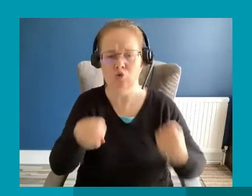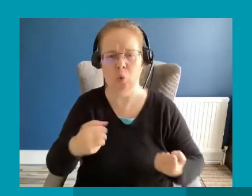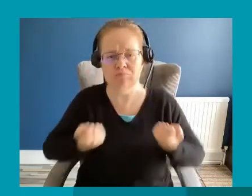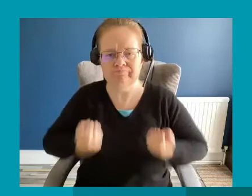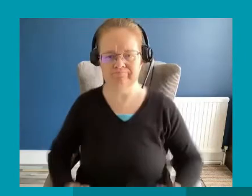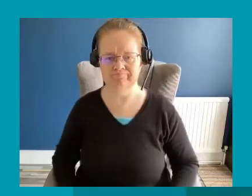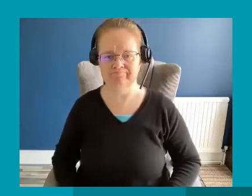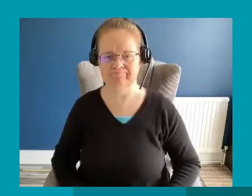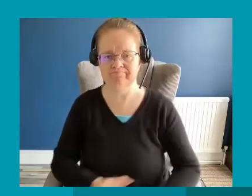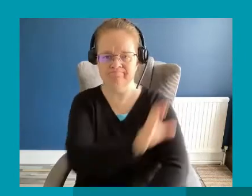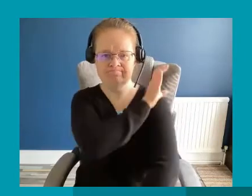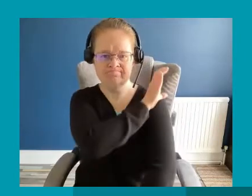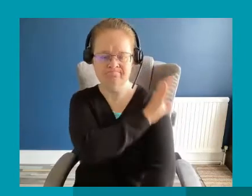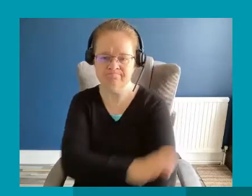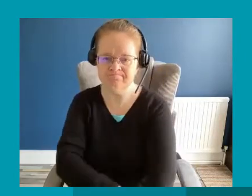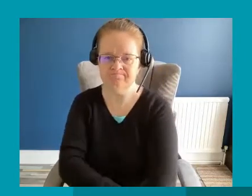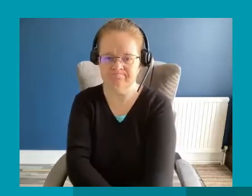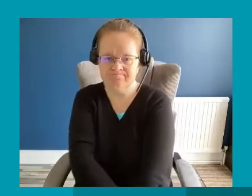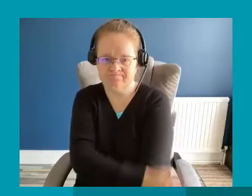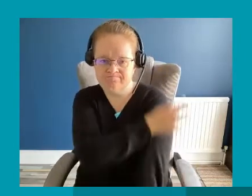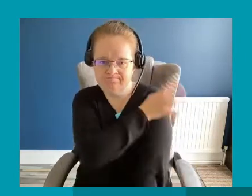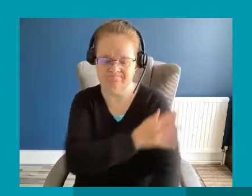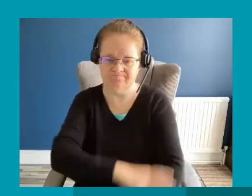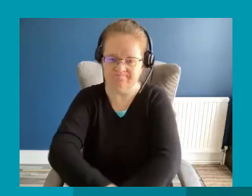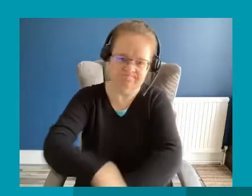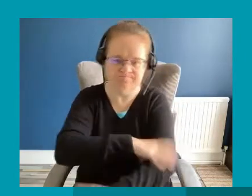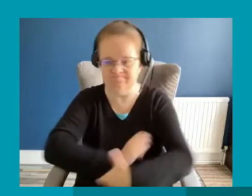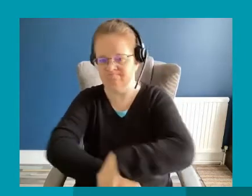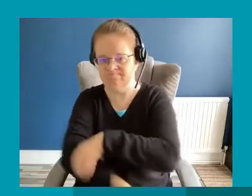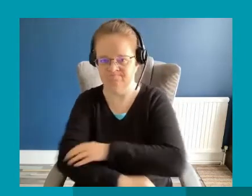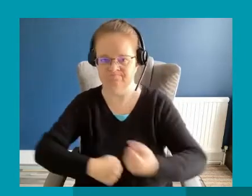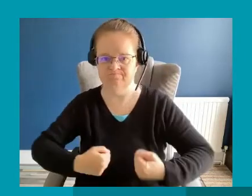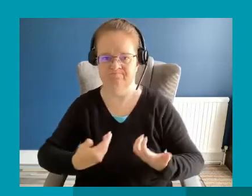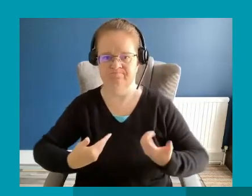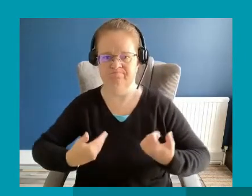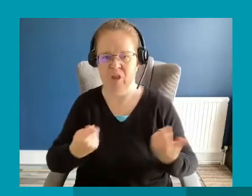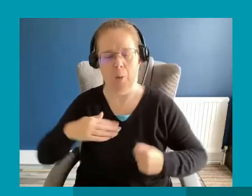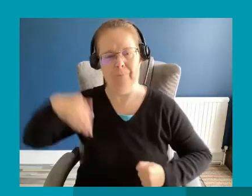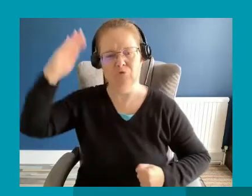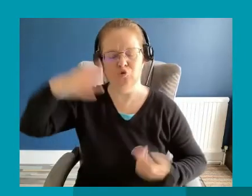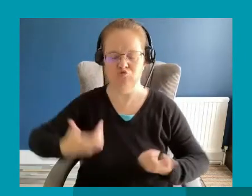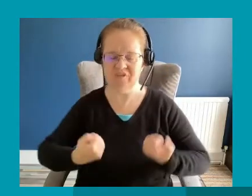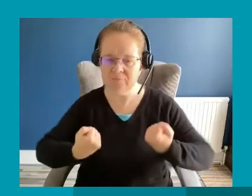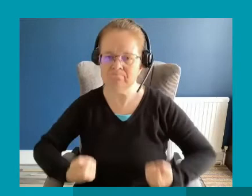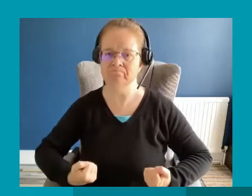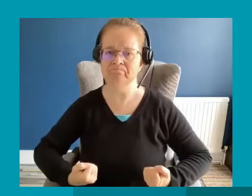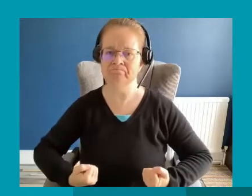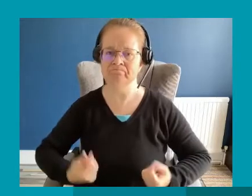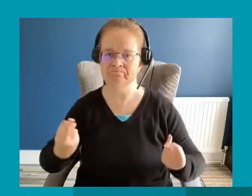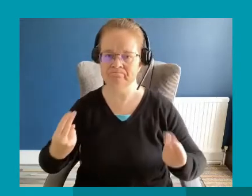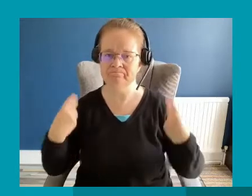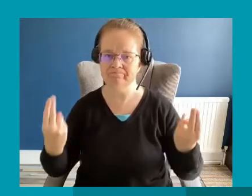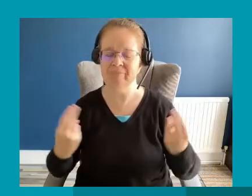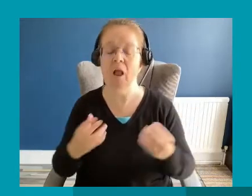your ability to to use your grit, and your maturity. Always make it relevant to the